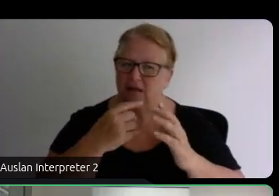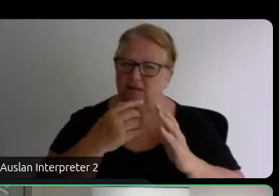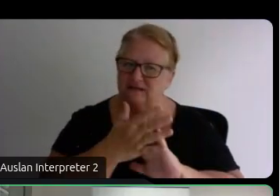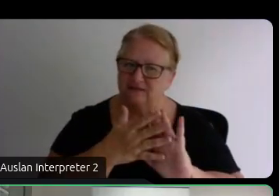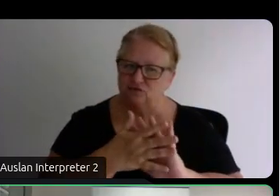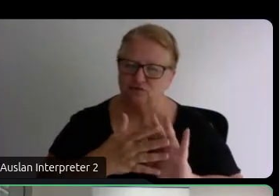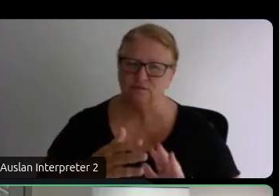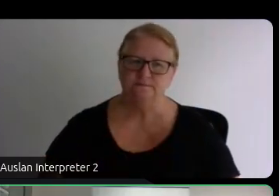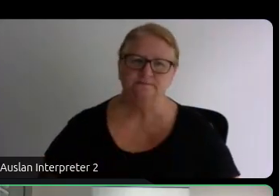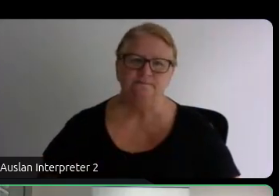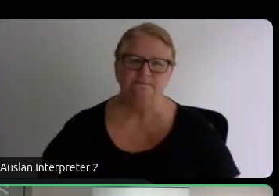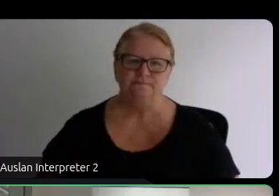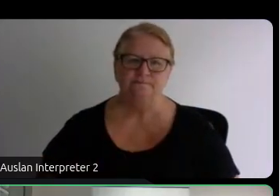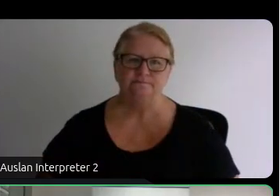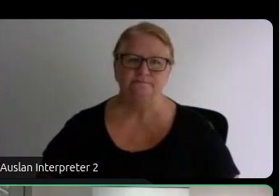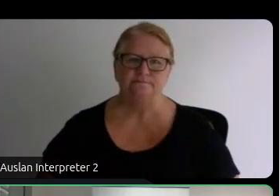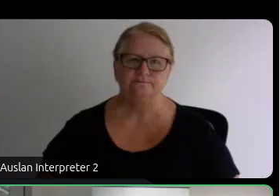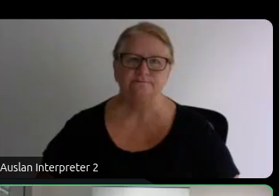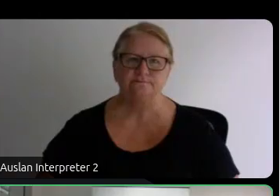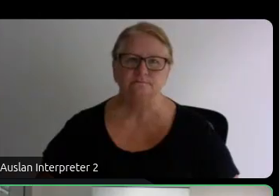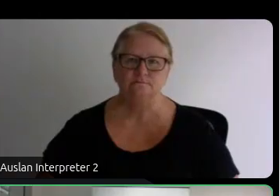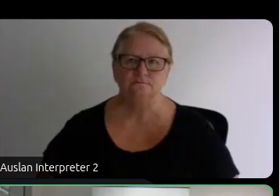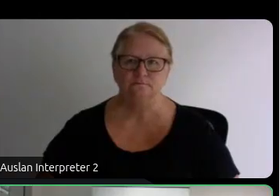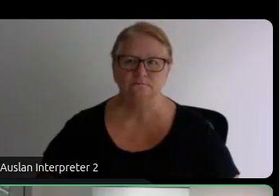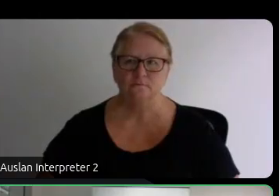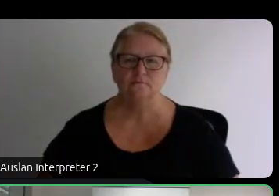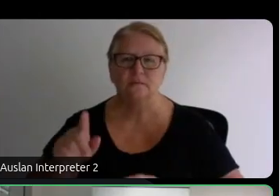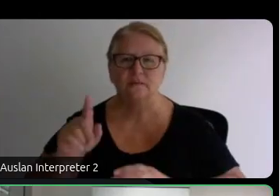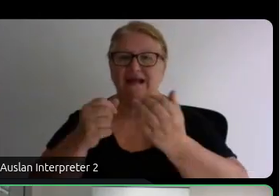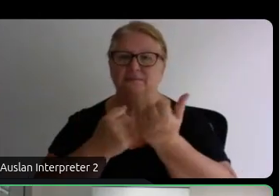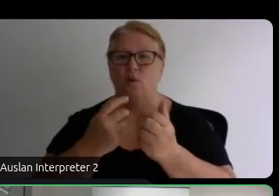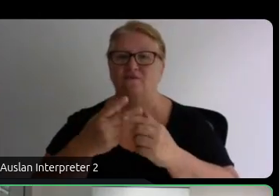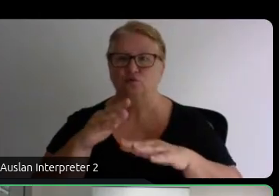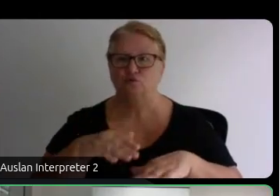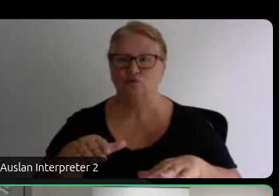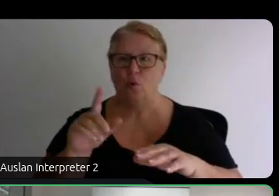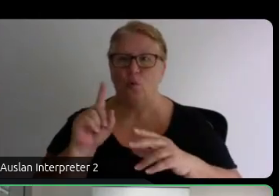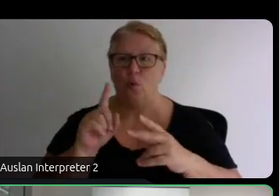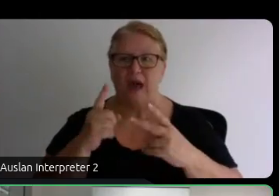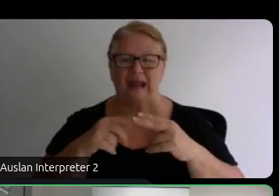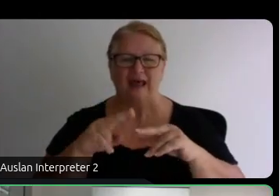of supports for children what if the parent has disabilities of their own? Does that count as